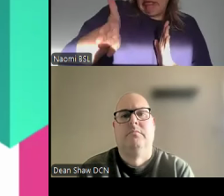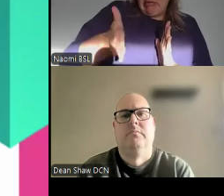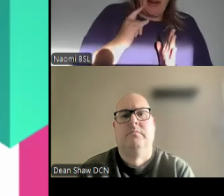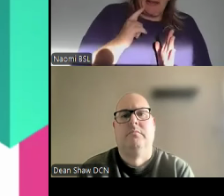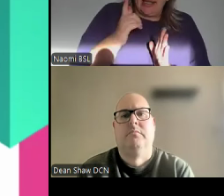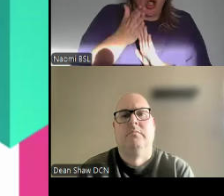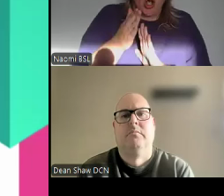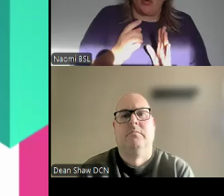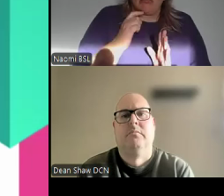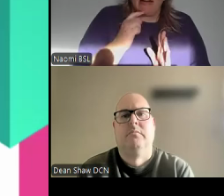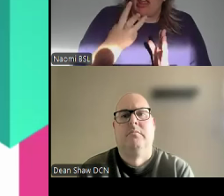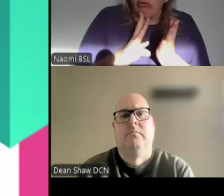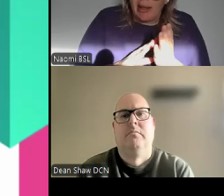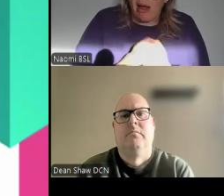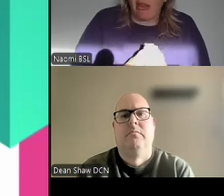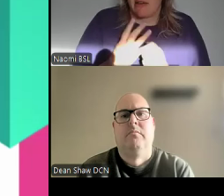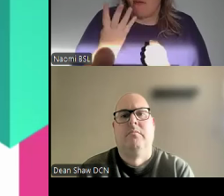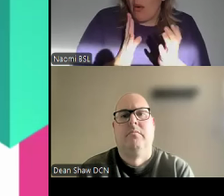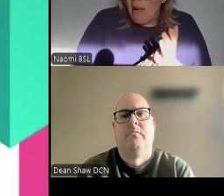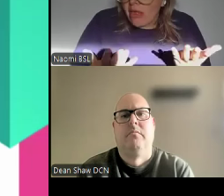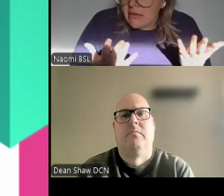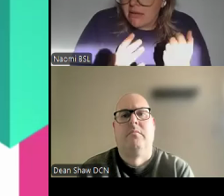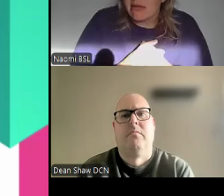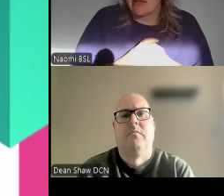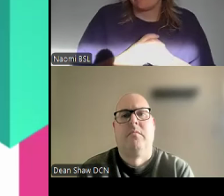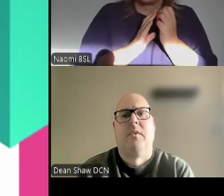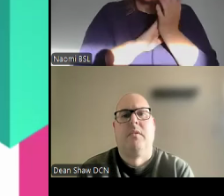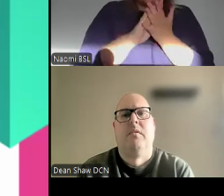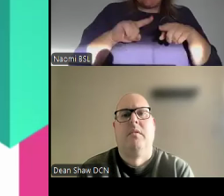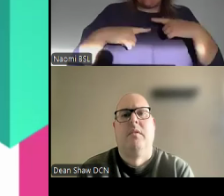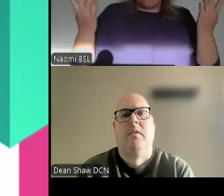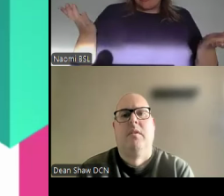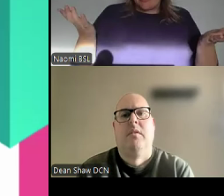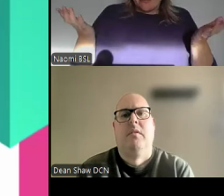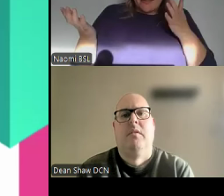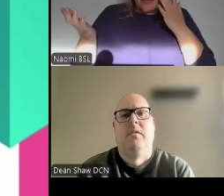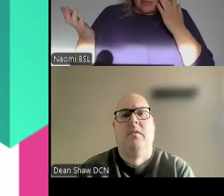or once-- then you can imagine that people who've not engaged